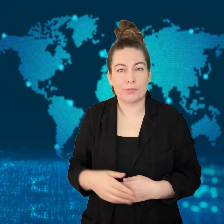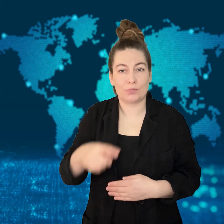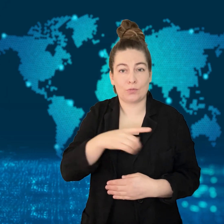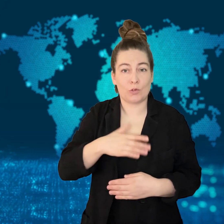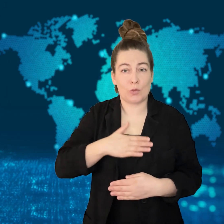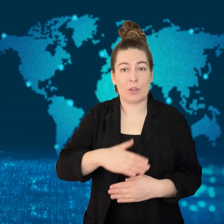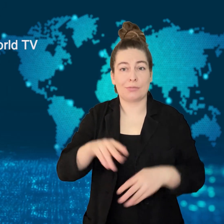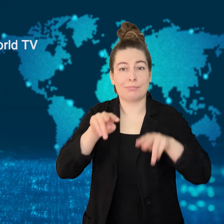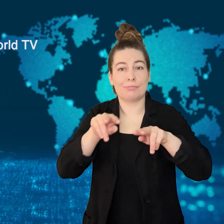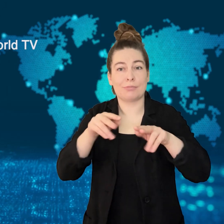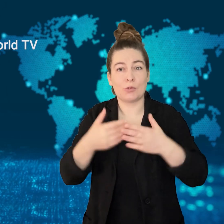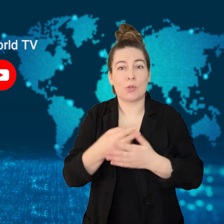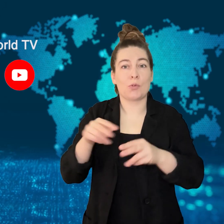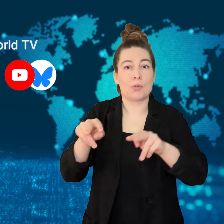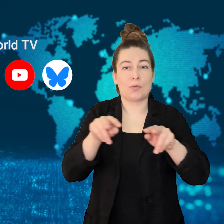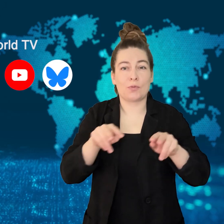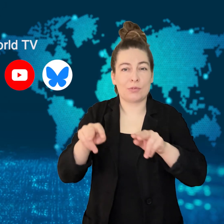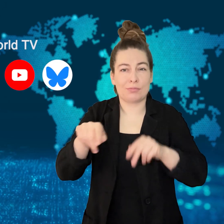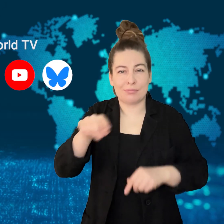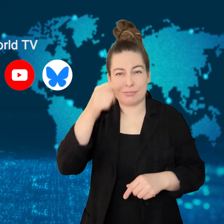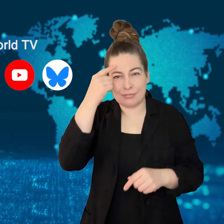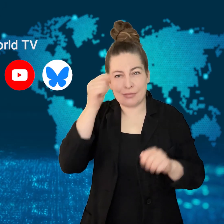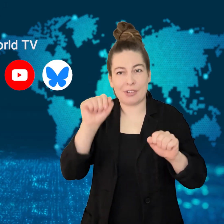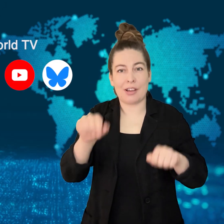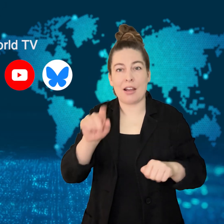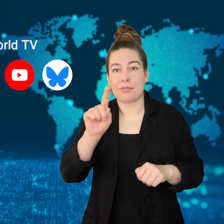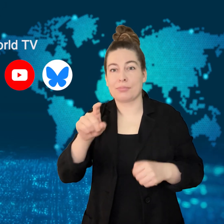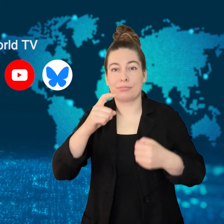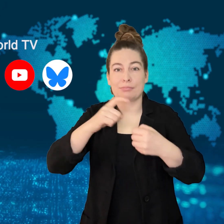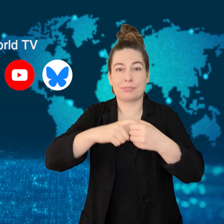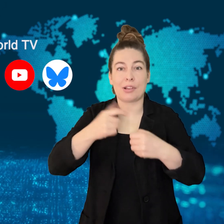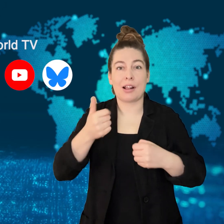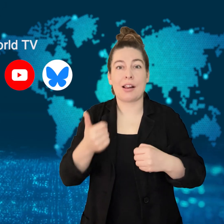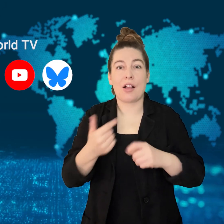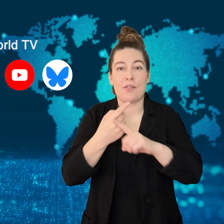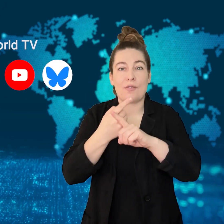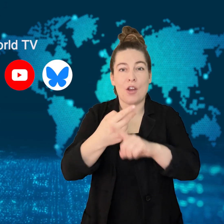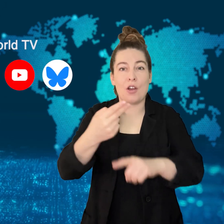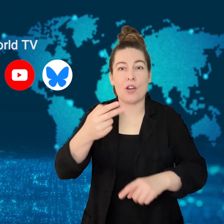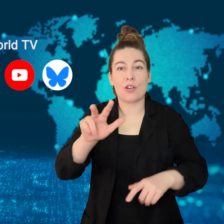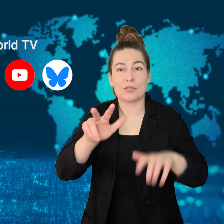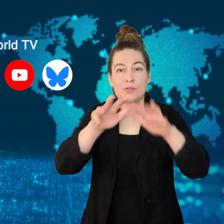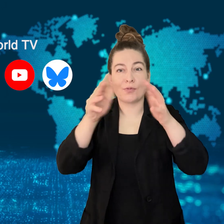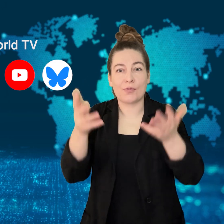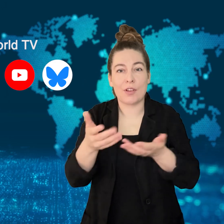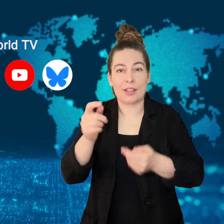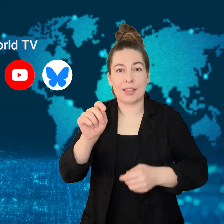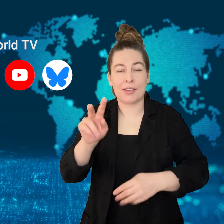Don't forget to subscribe, like, and follow H3 World TV to get new video updates!